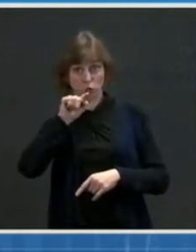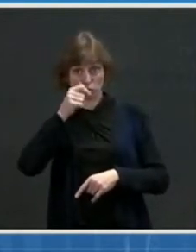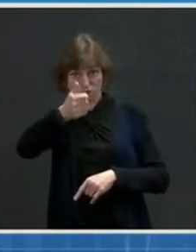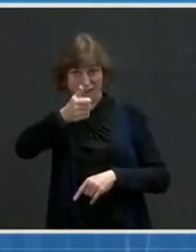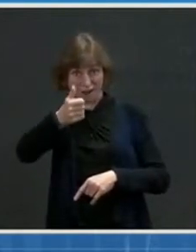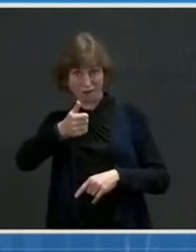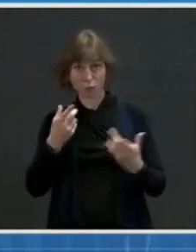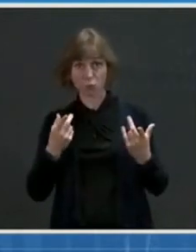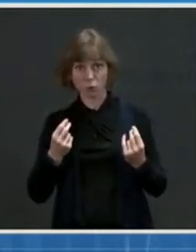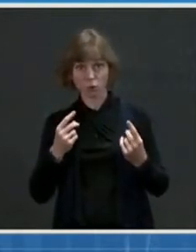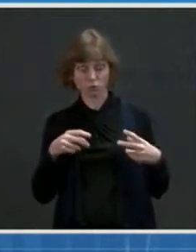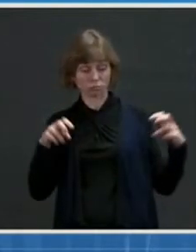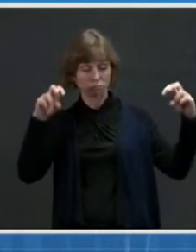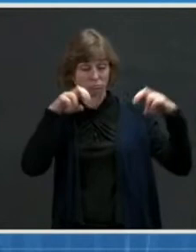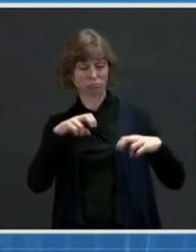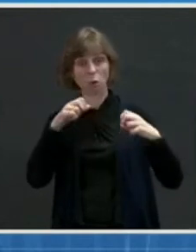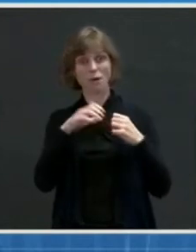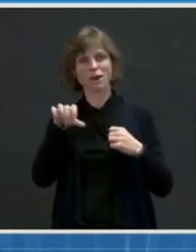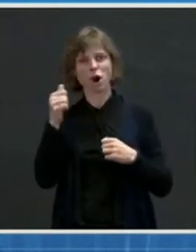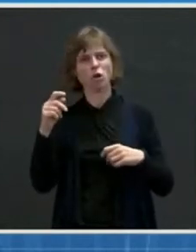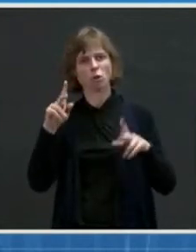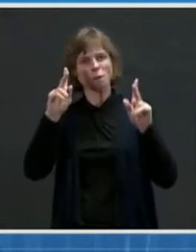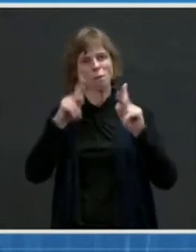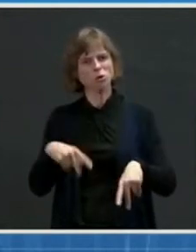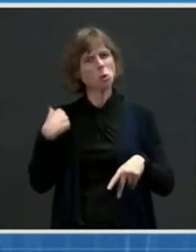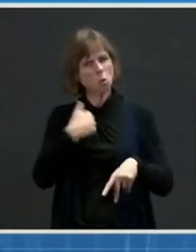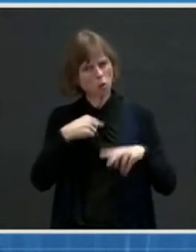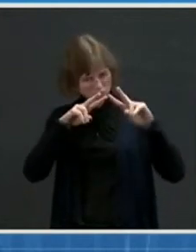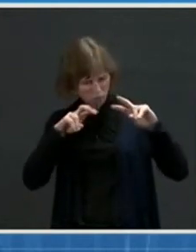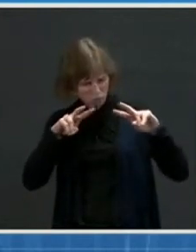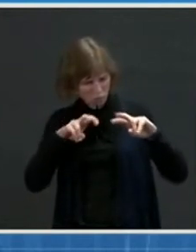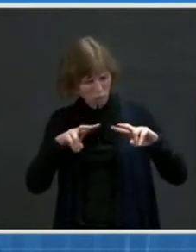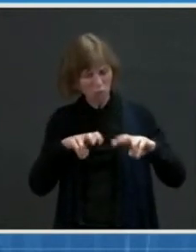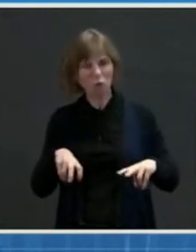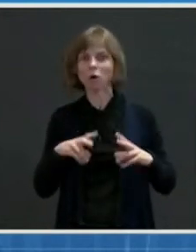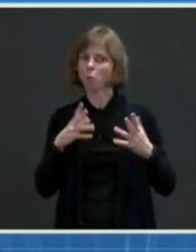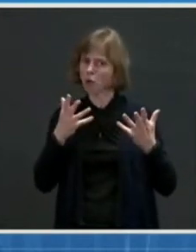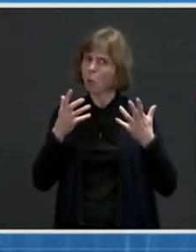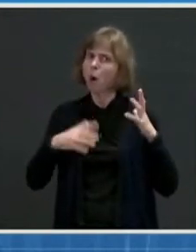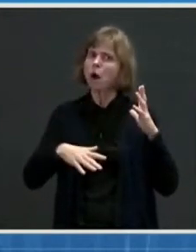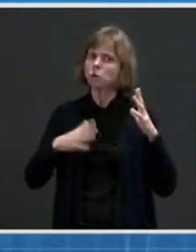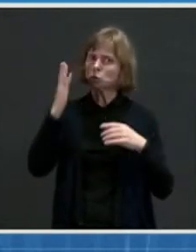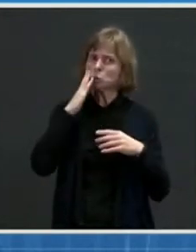SOCIETY. YOU, YOURSELF, WHAT YOU CAN DO WHEN YOU ARE TOGETHER WITH ANOTHER PERSON, WE ARE LOOKING